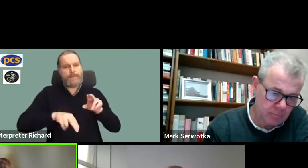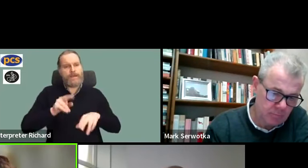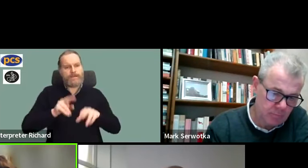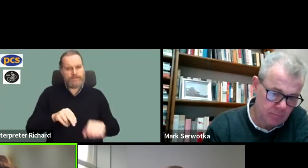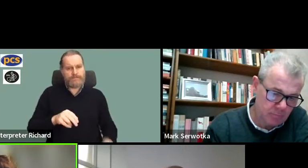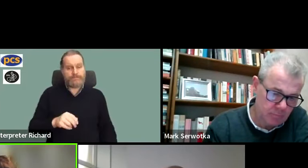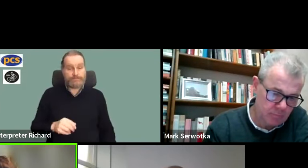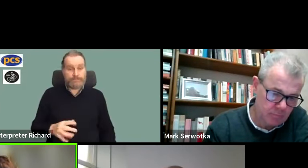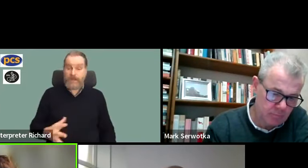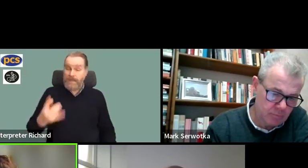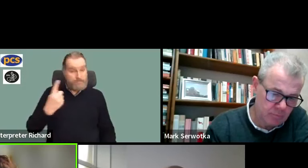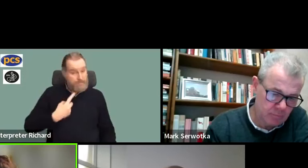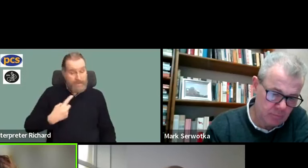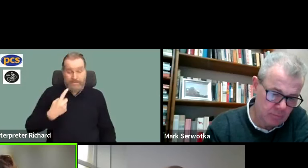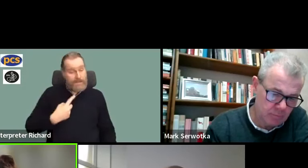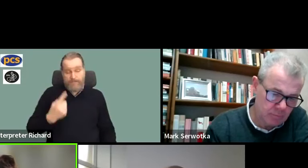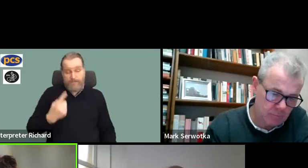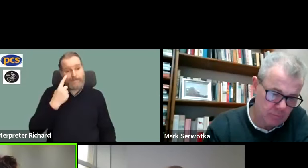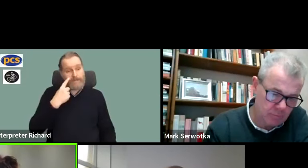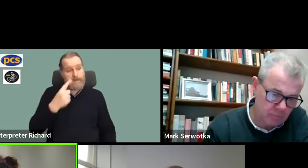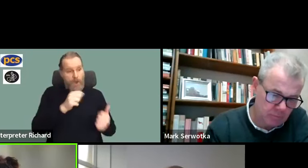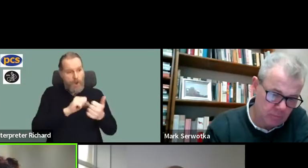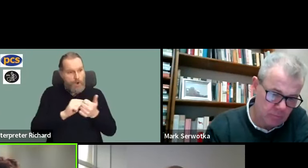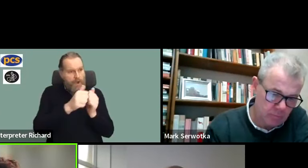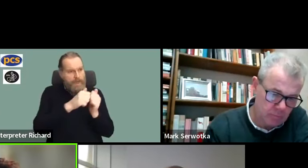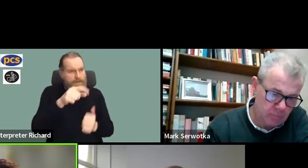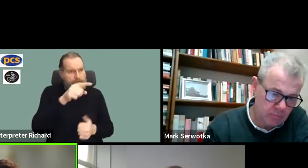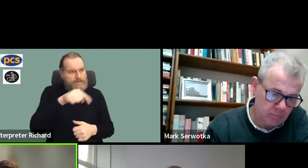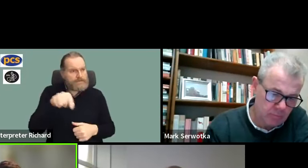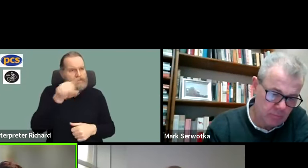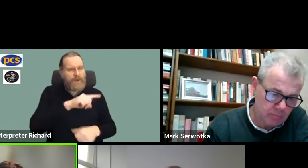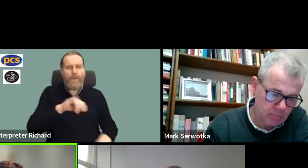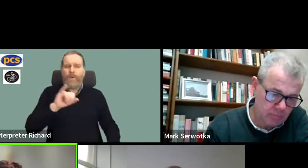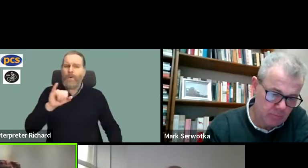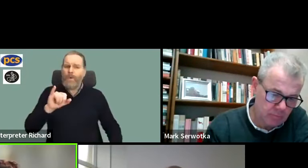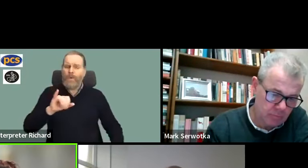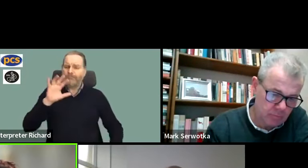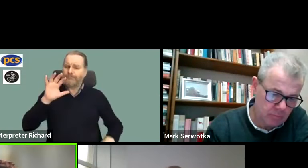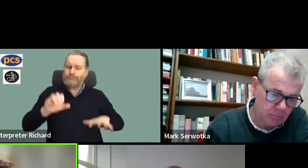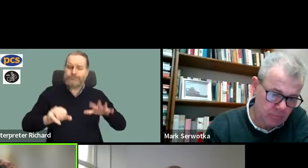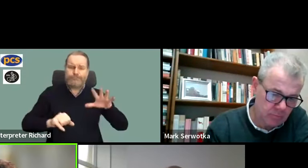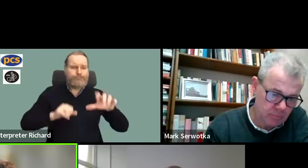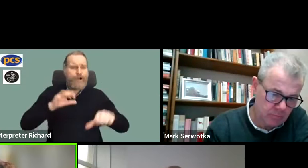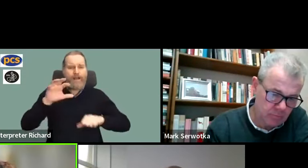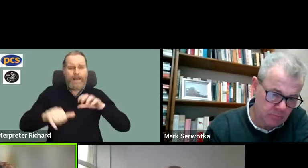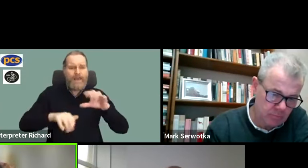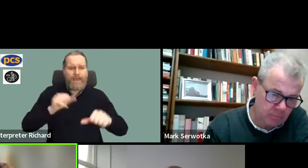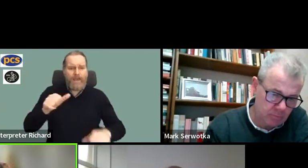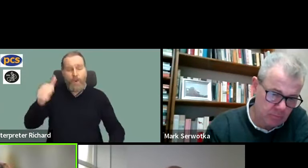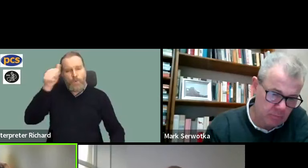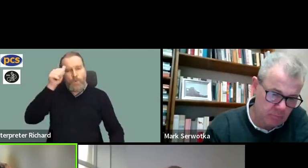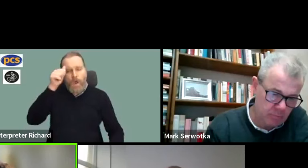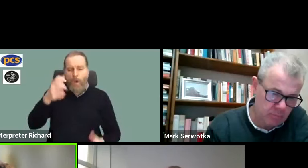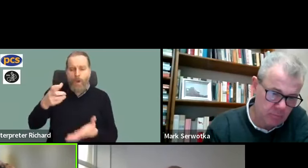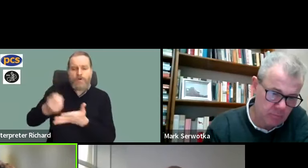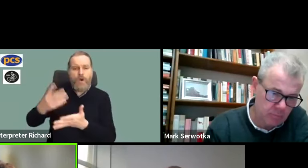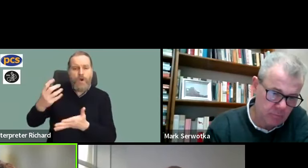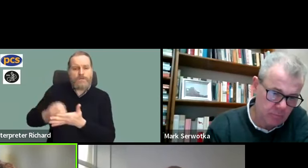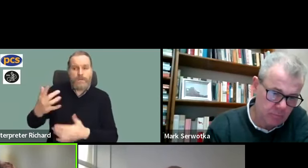examiners I see ee many colleagues e many colleagues struggling just now with the cost of f living. That rises as as